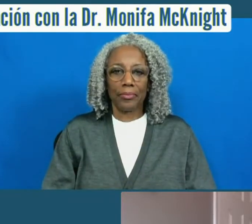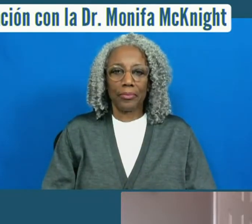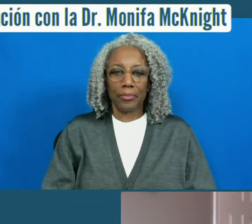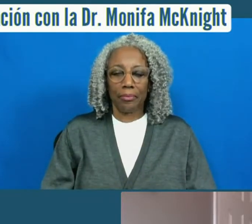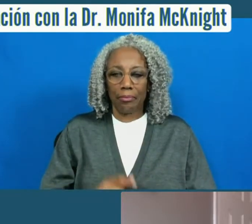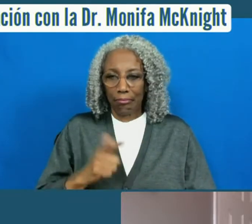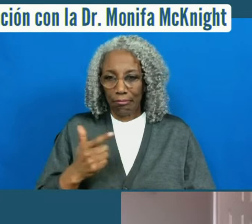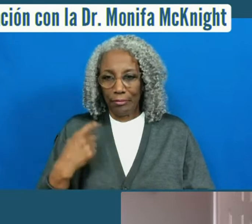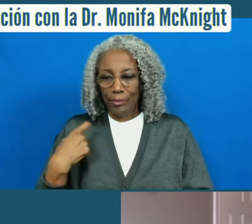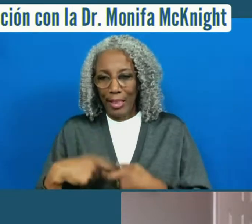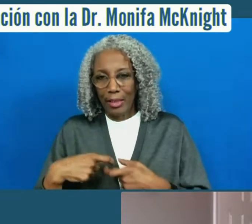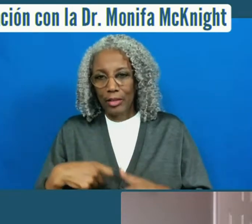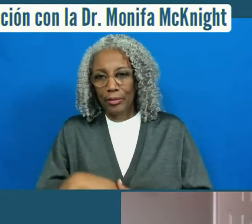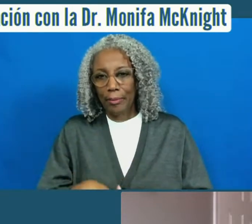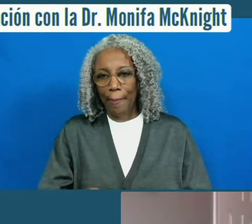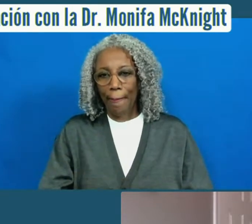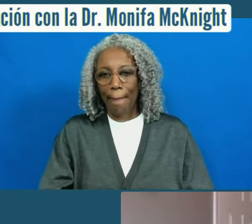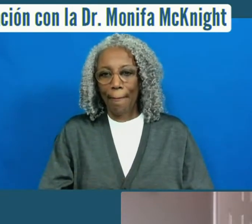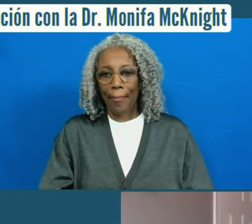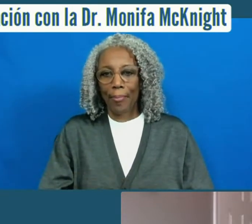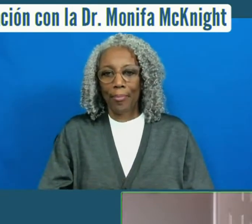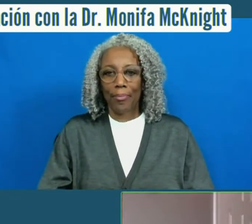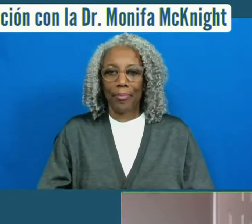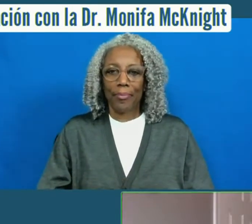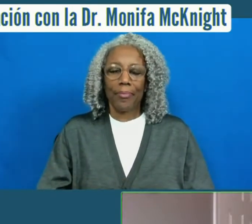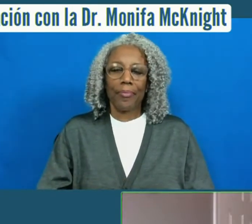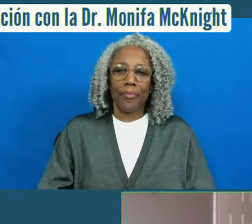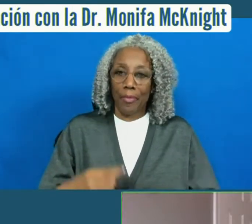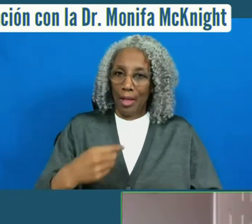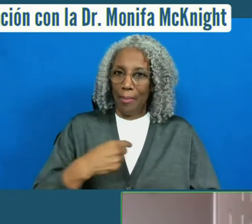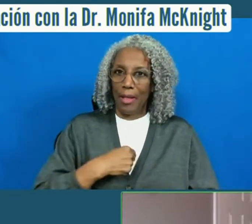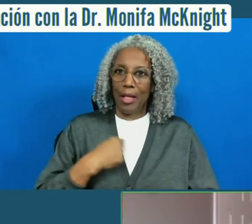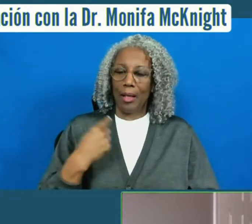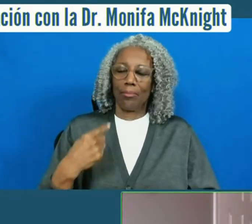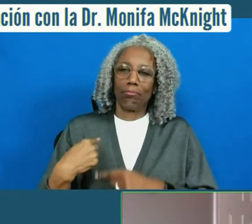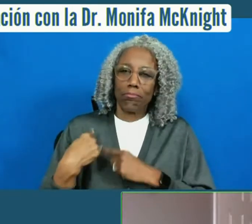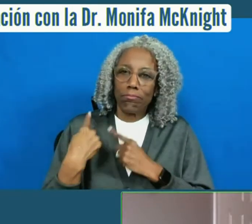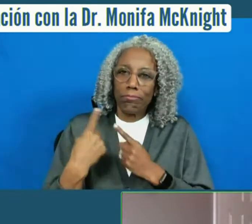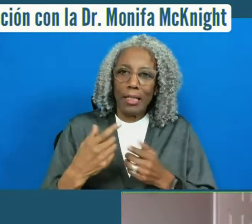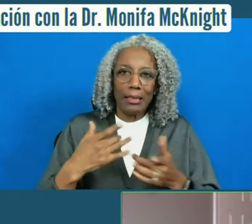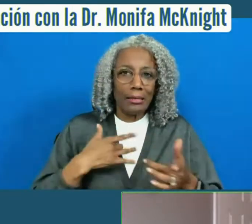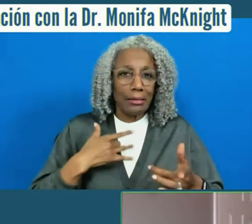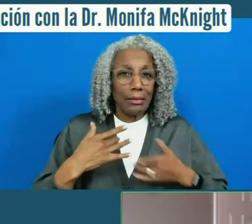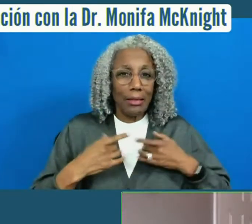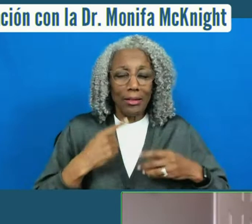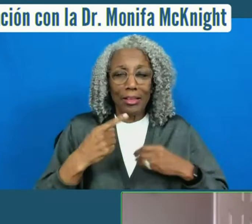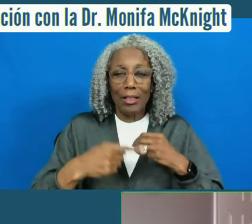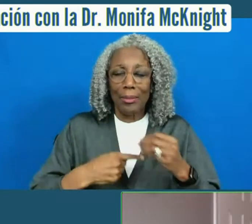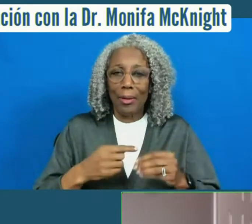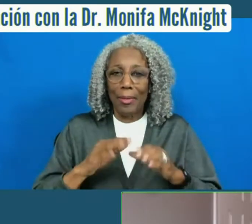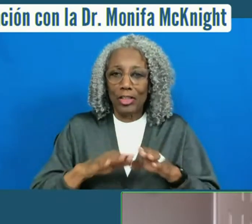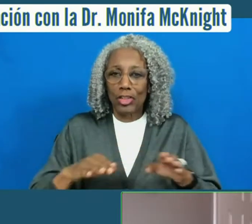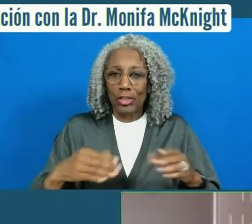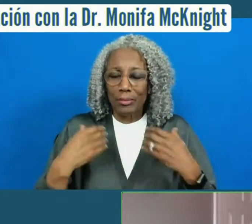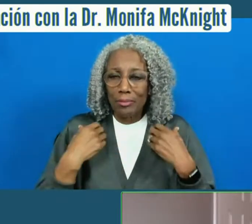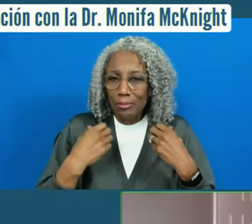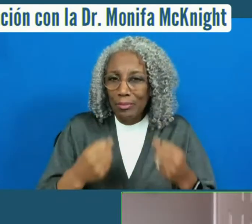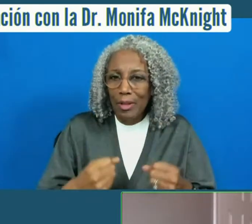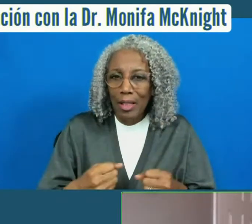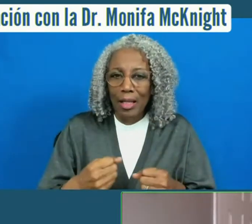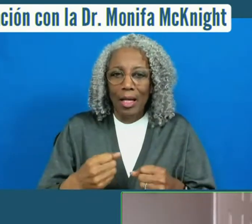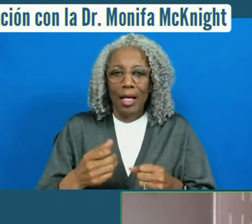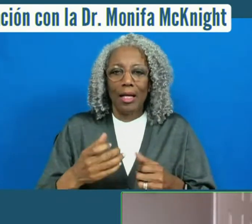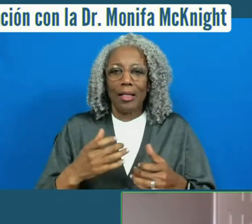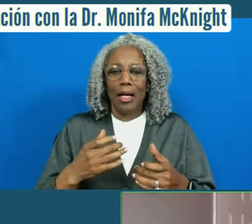bienestar de mis hijos. Soy